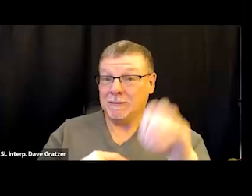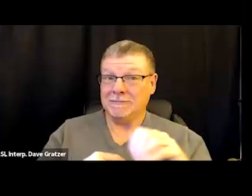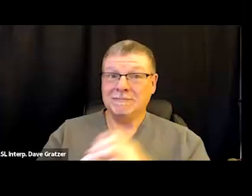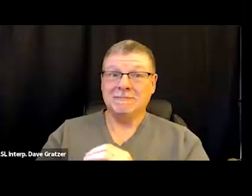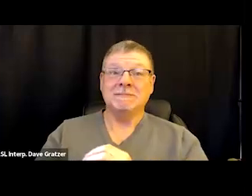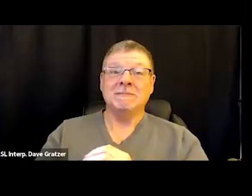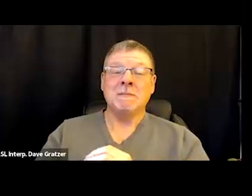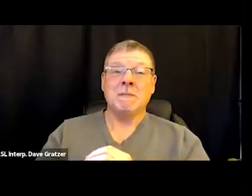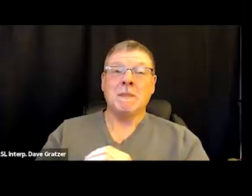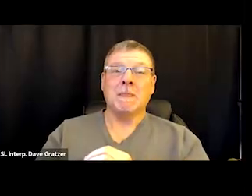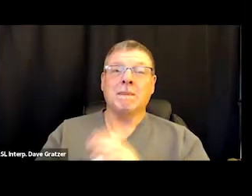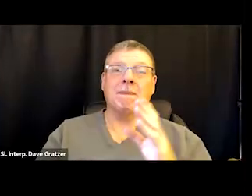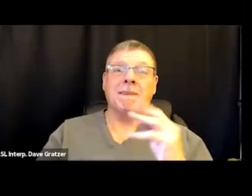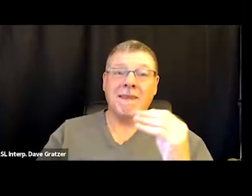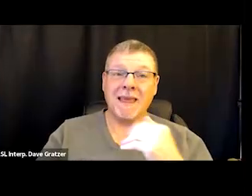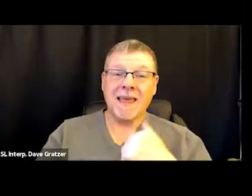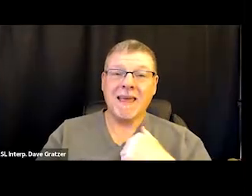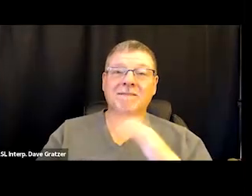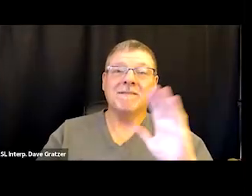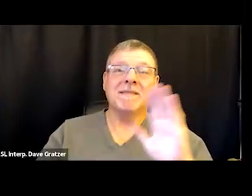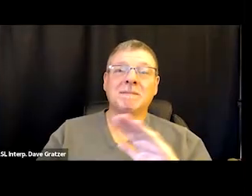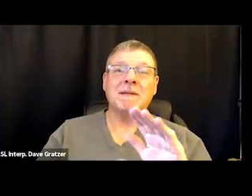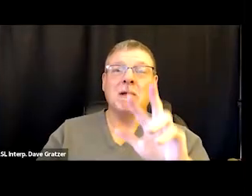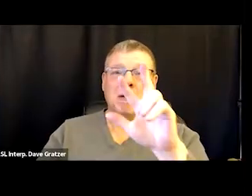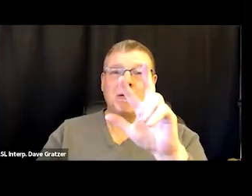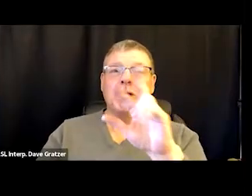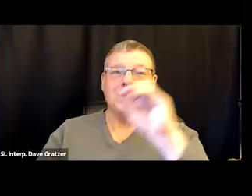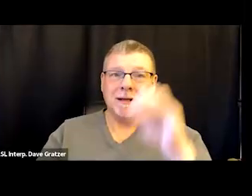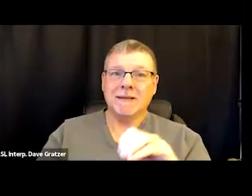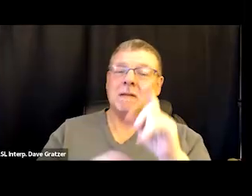And we do have about 3%, about 13 folks, um, acknowledging that they are, uh,